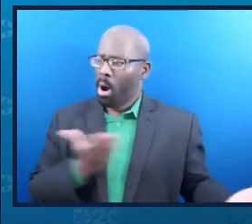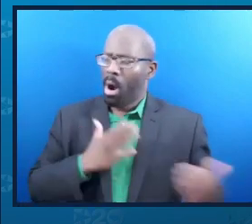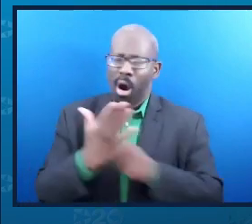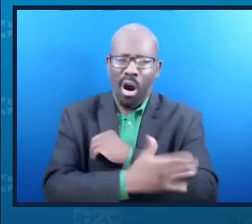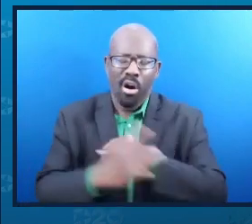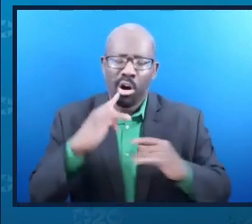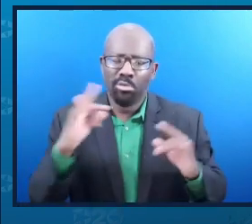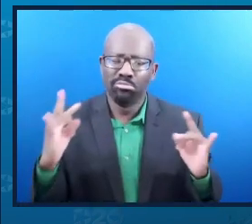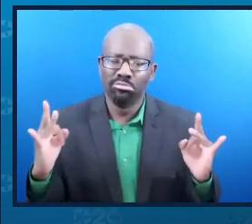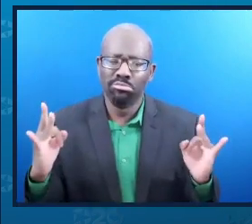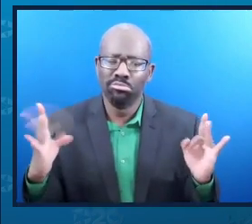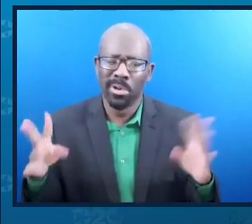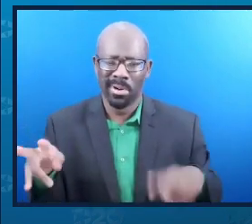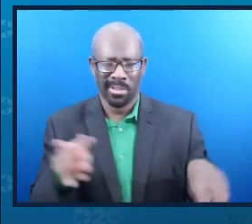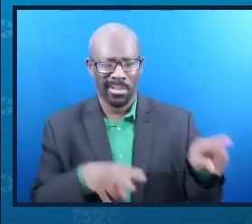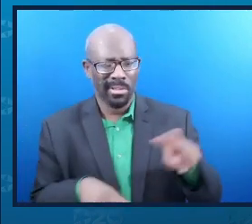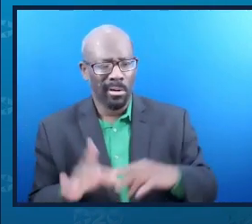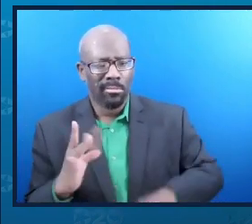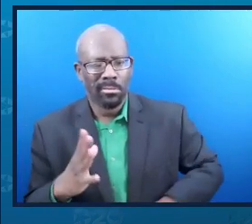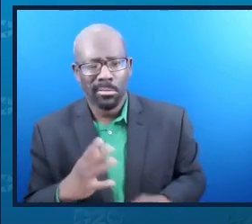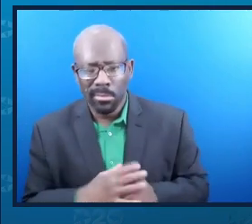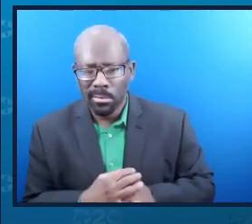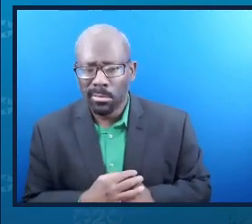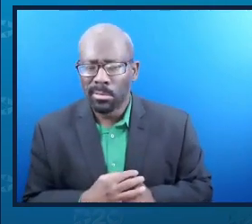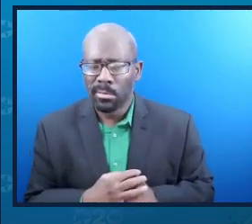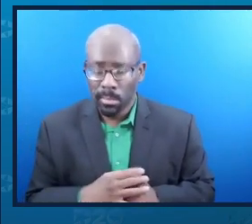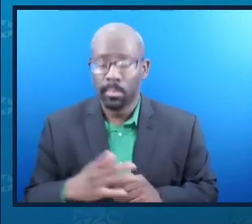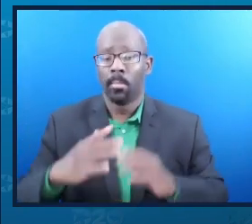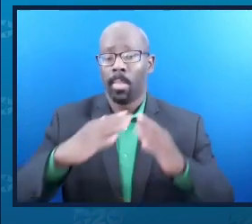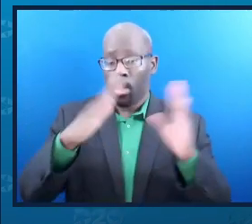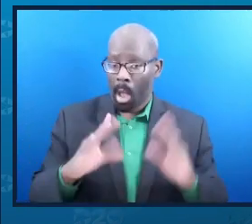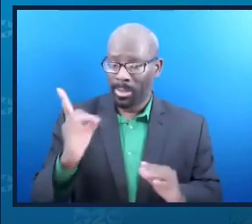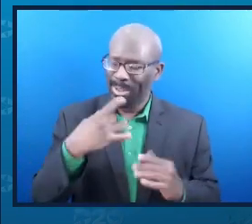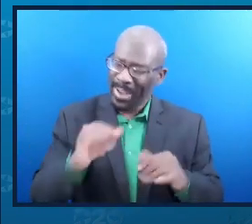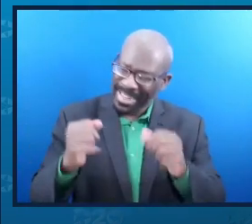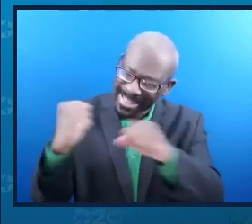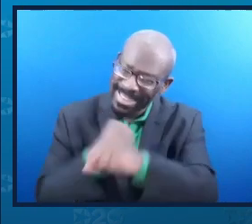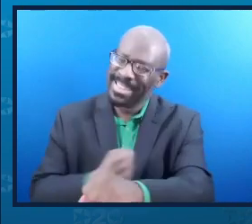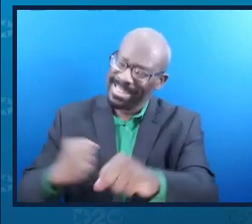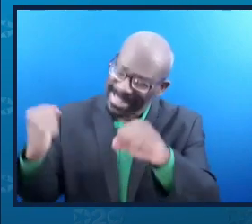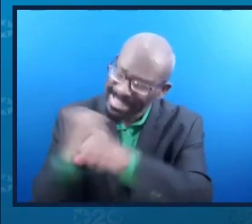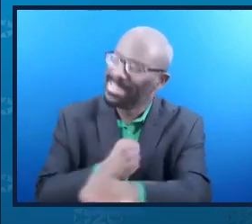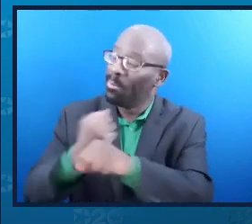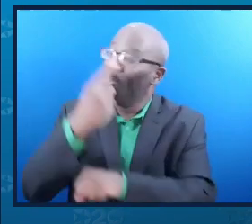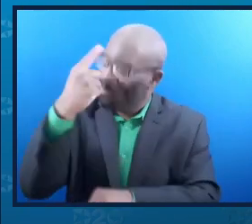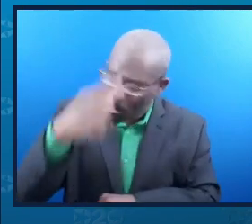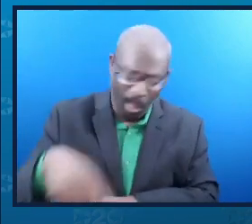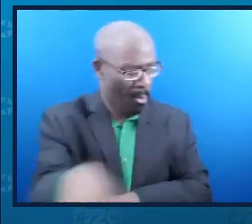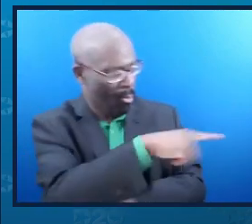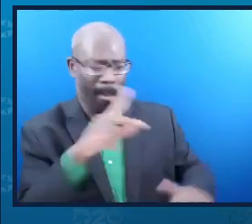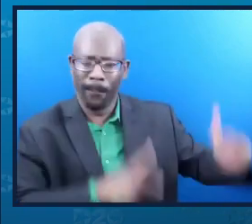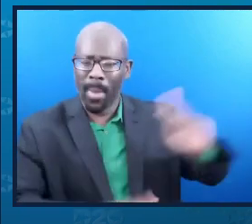FORWARD FOR OUR COUNTRY. THAT IS THE GUIDING PURPOSE OF HOUSE DEMOCRATS.